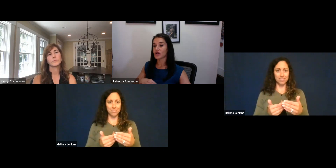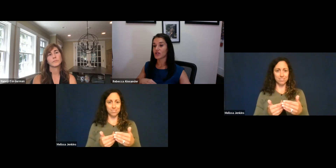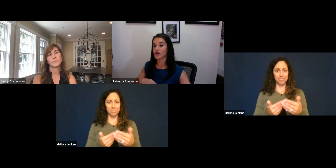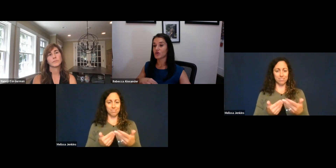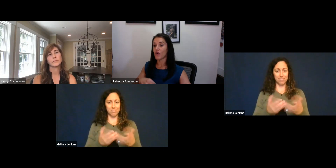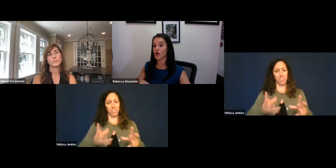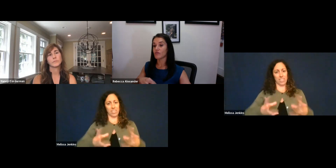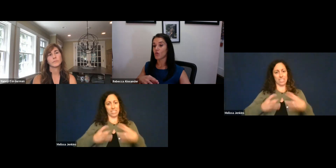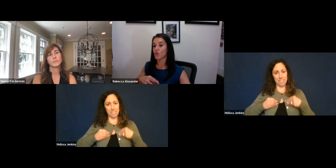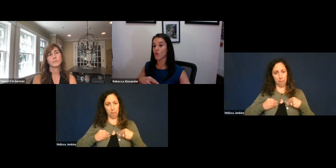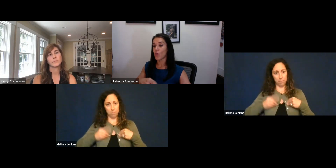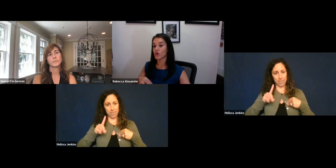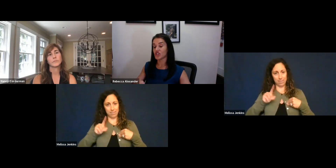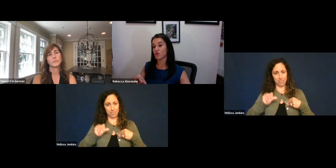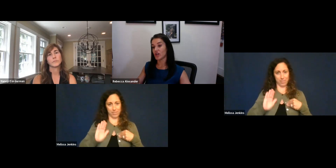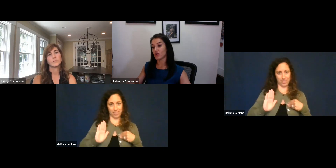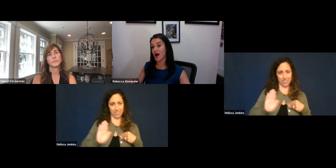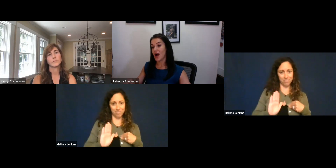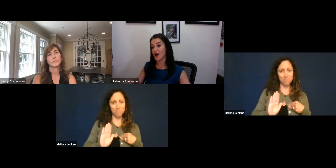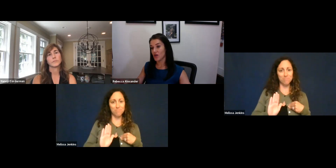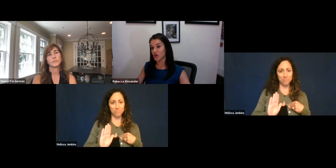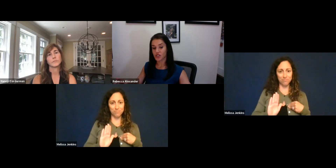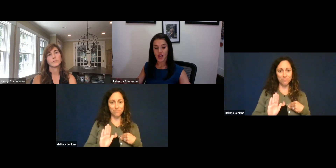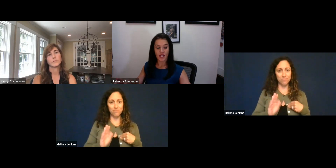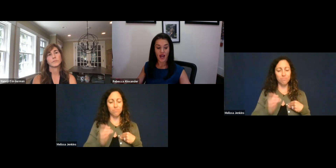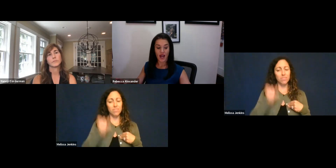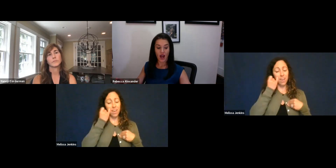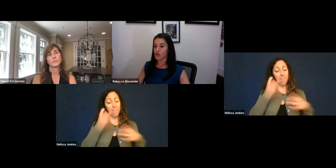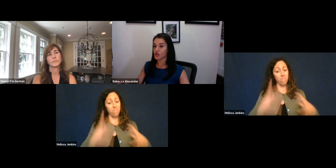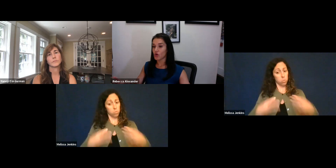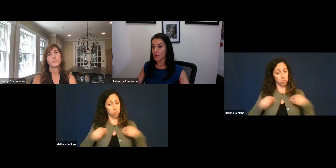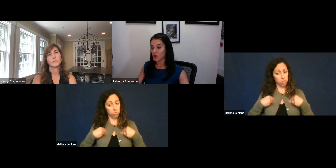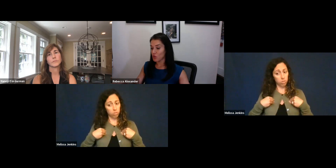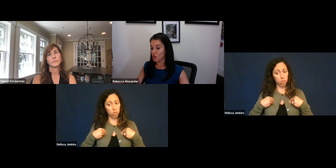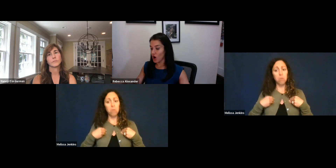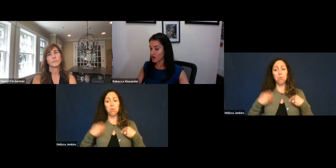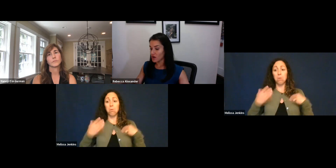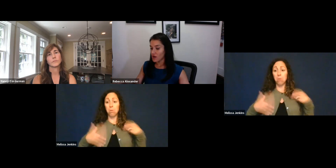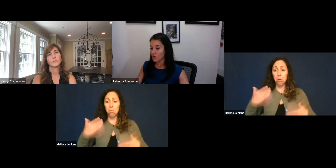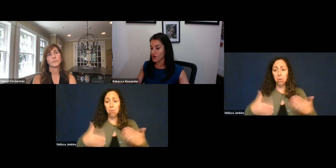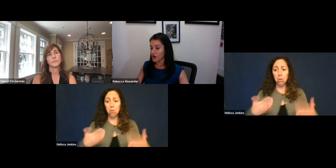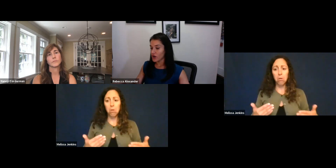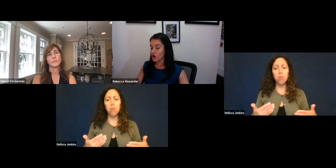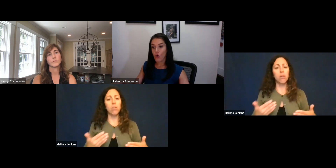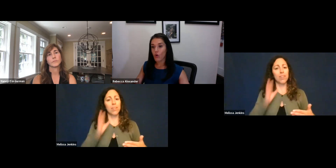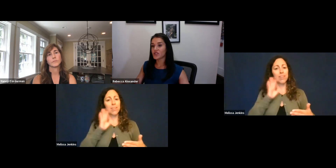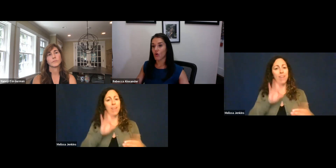going to inform the way in which you interact with others. Now, don't get me wrong, we are always